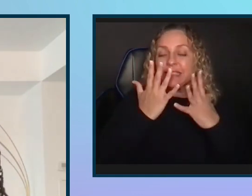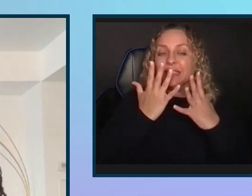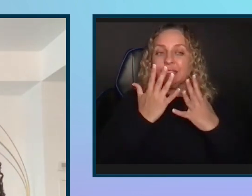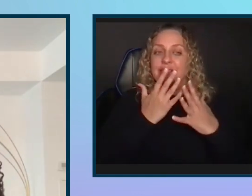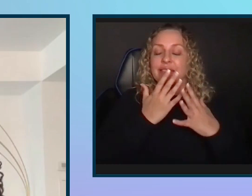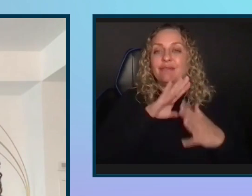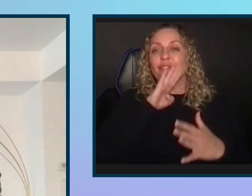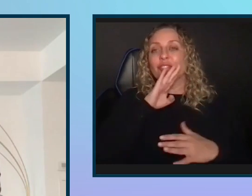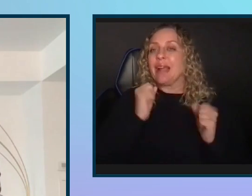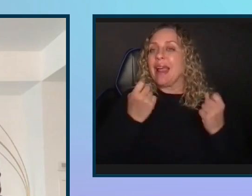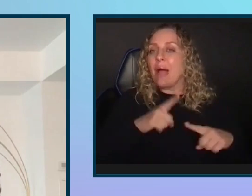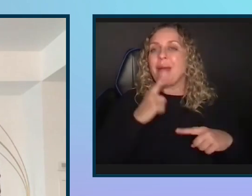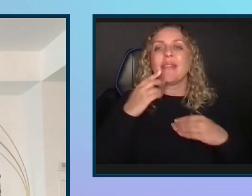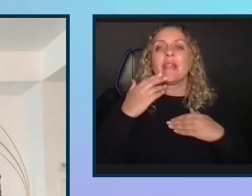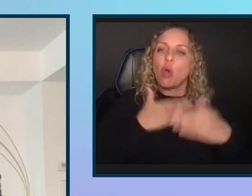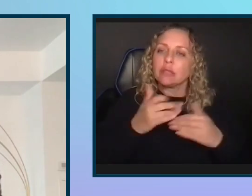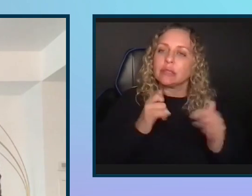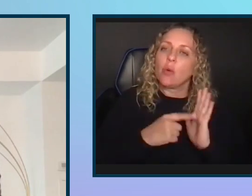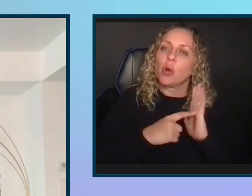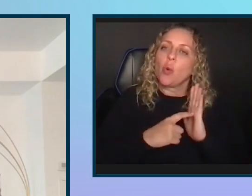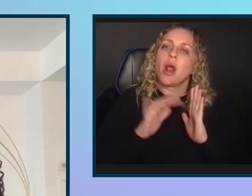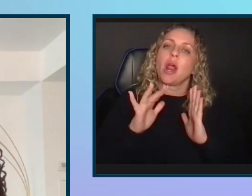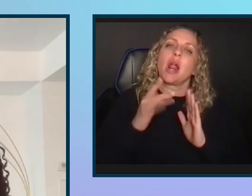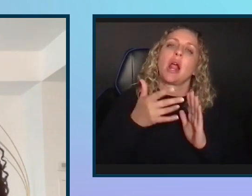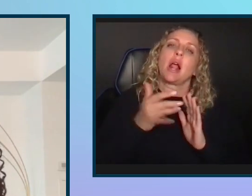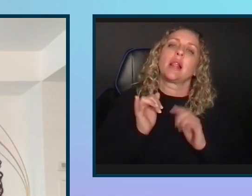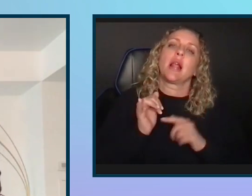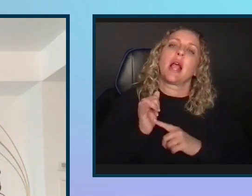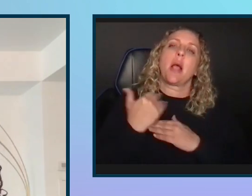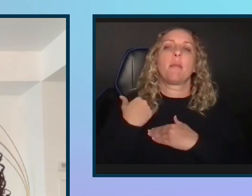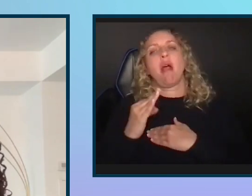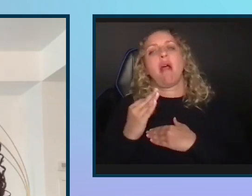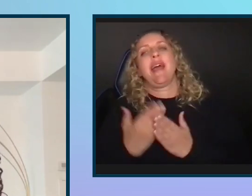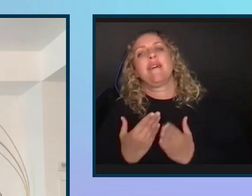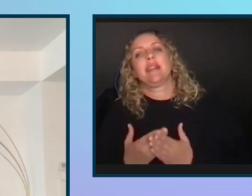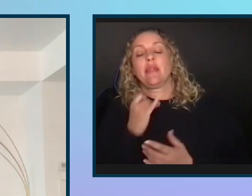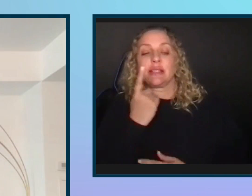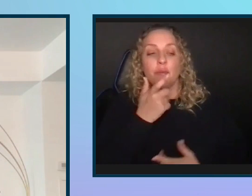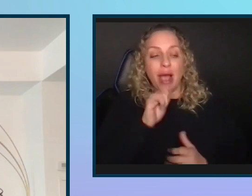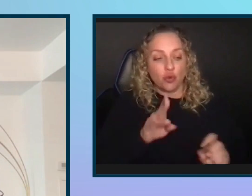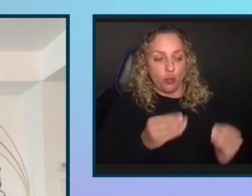I think processes that require like a burden of evidence, that someone has to provide in order to get accommodation,